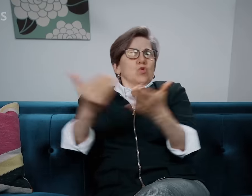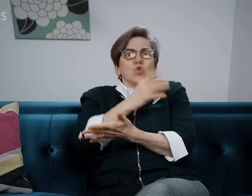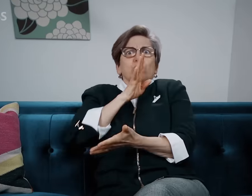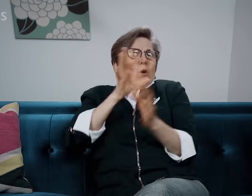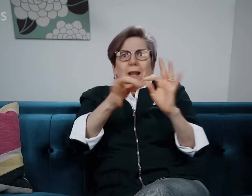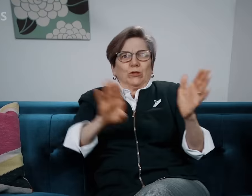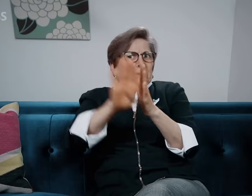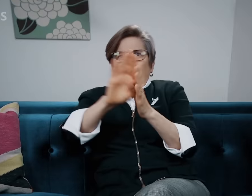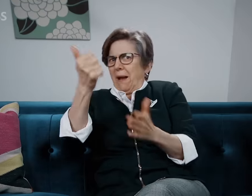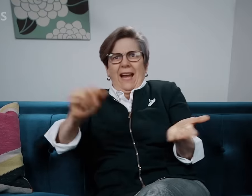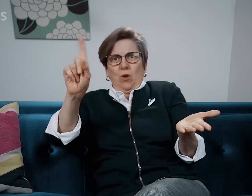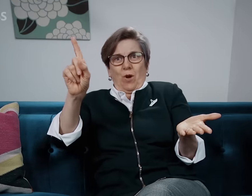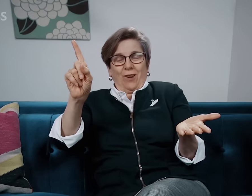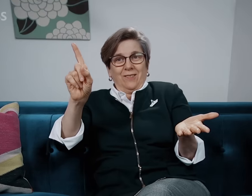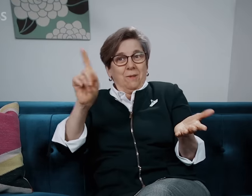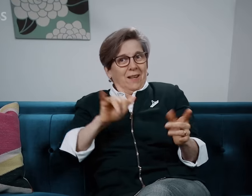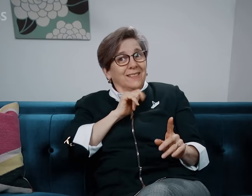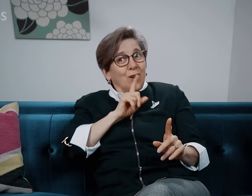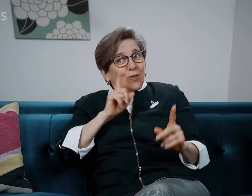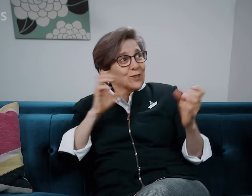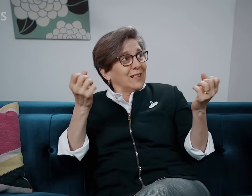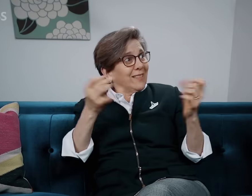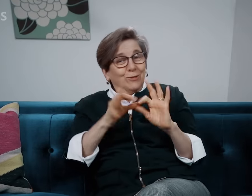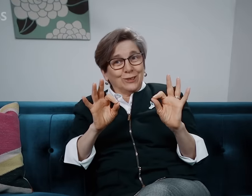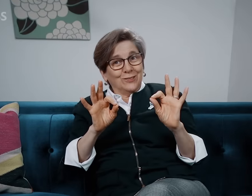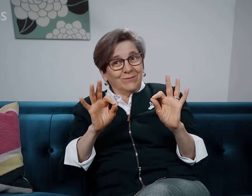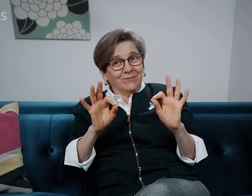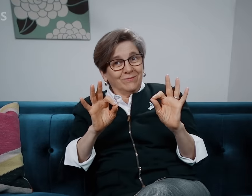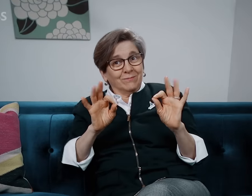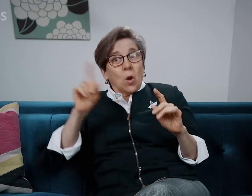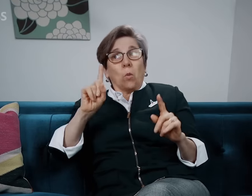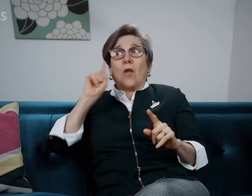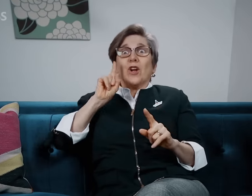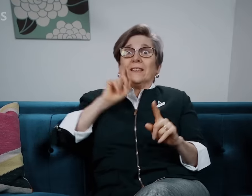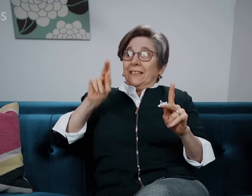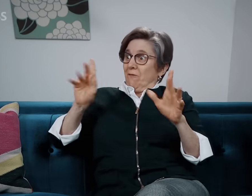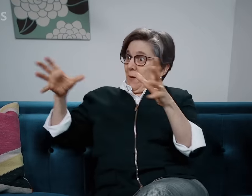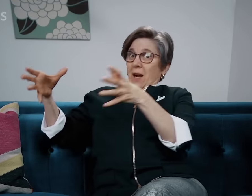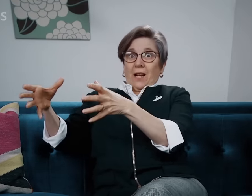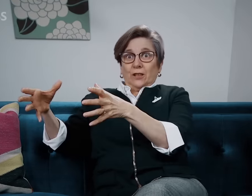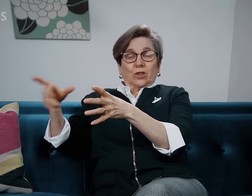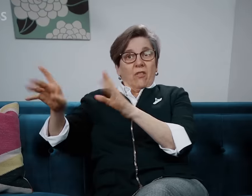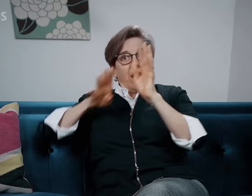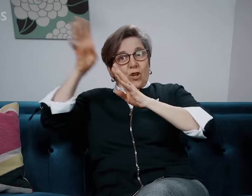no new spoken languages being developed anywhere. But that's not true for sign language. You know, where there are Deaf people coming together,